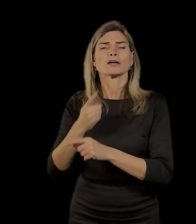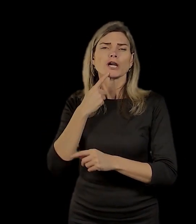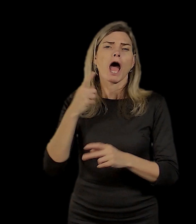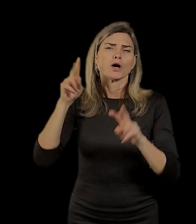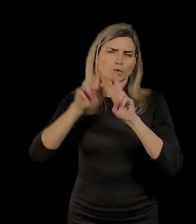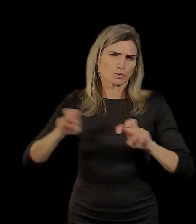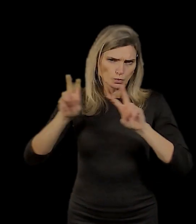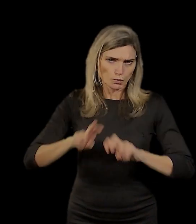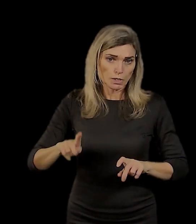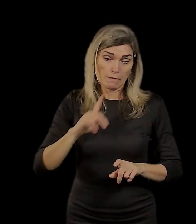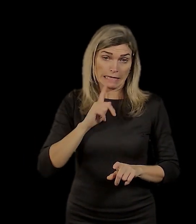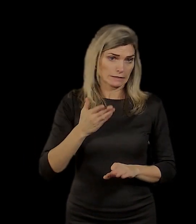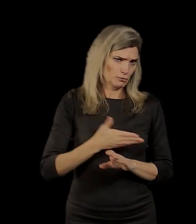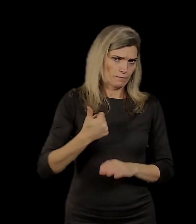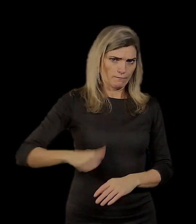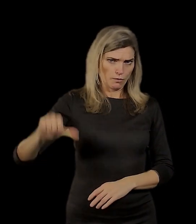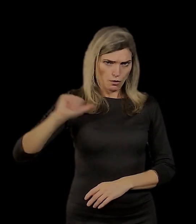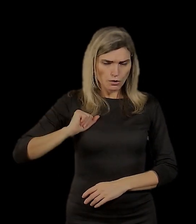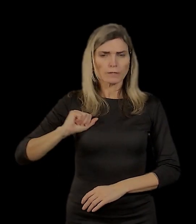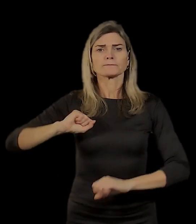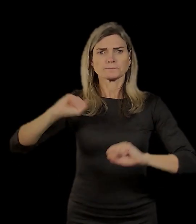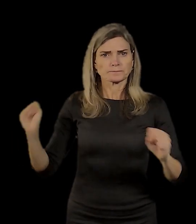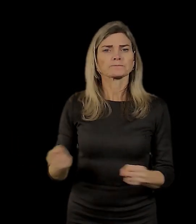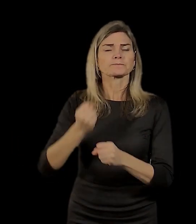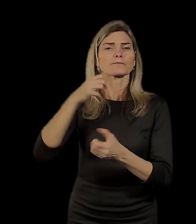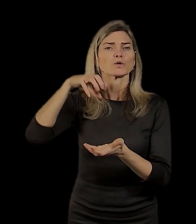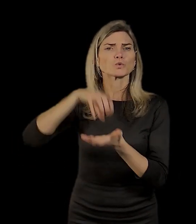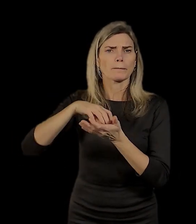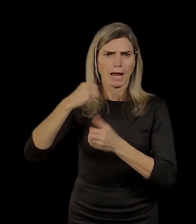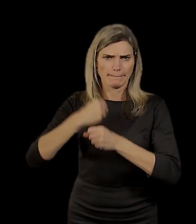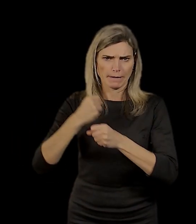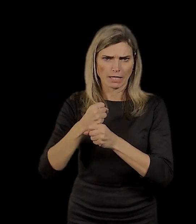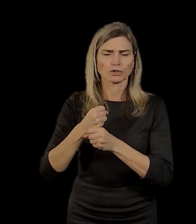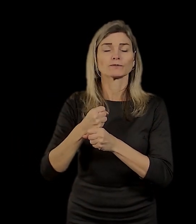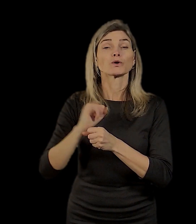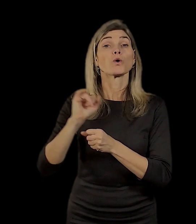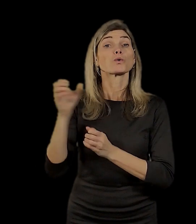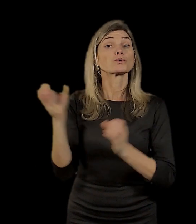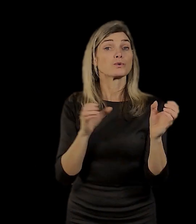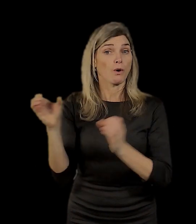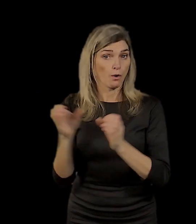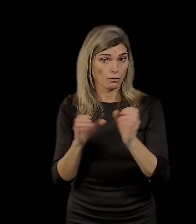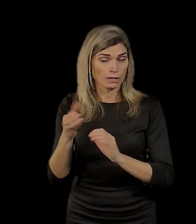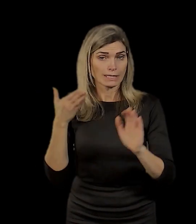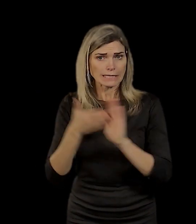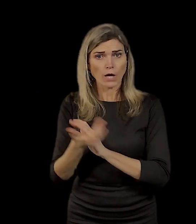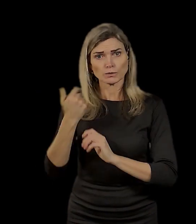the Institute of Planning and Development, the Prague City Hall, of course the investor and we as architects were there.